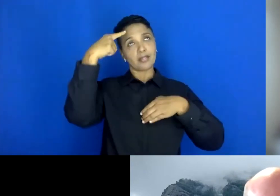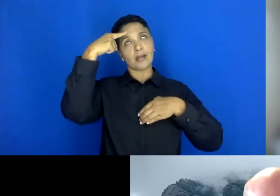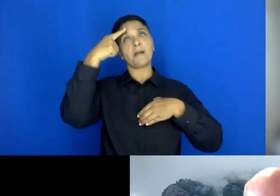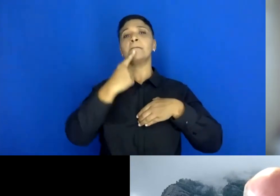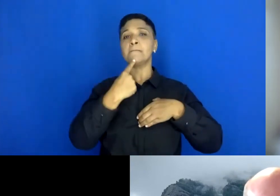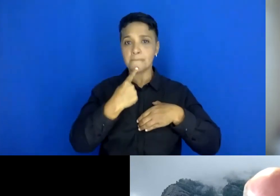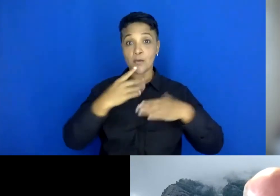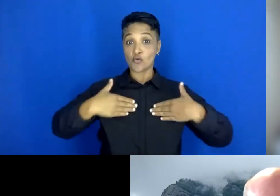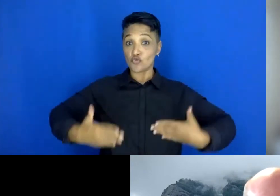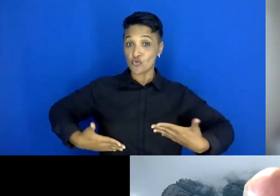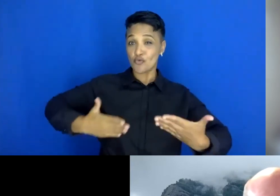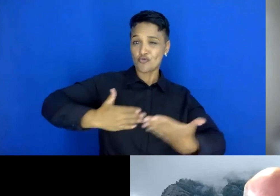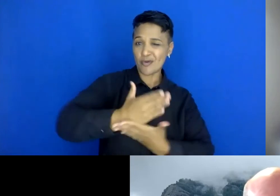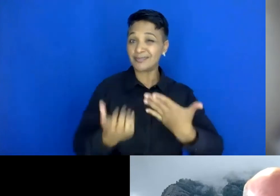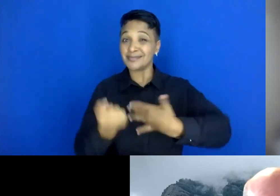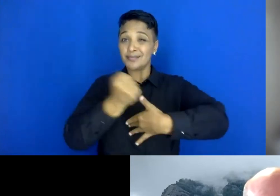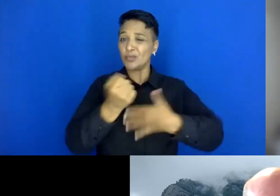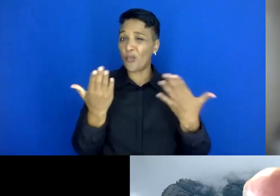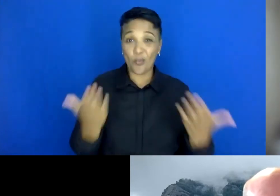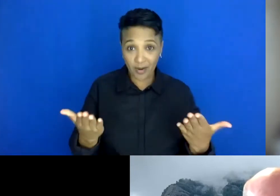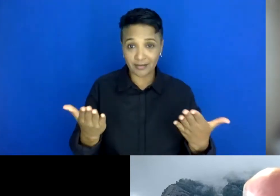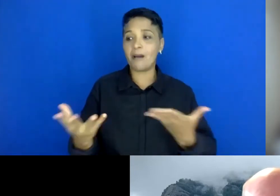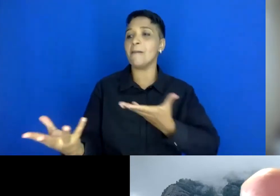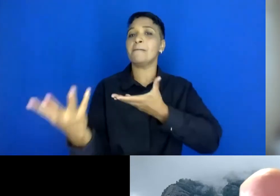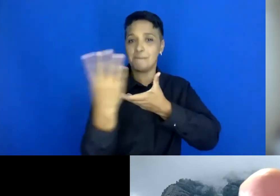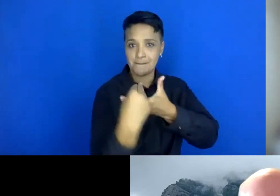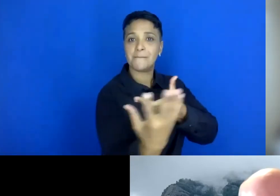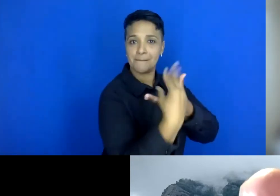and it's one of the guiding principles in the universal declaration of human rights